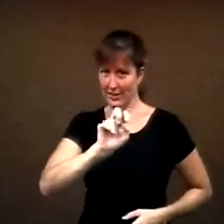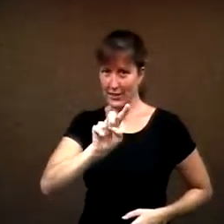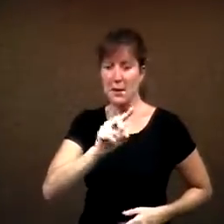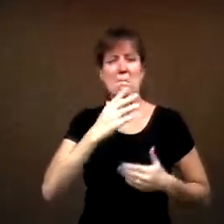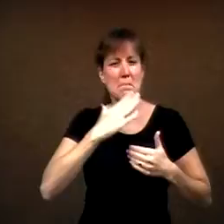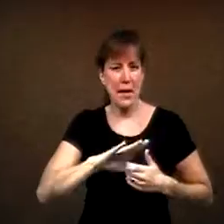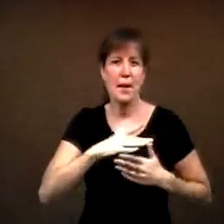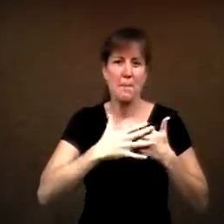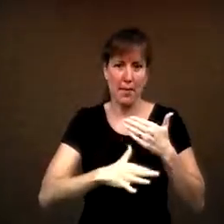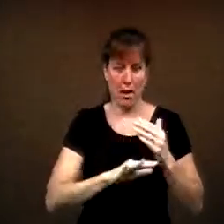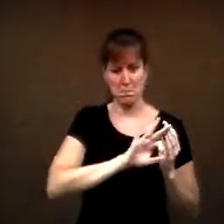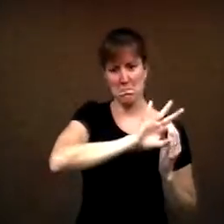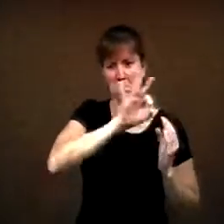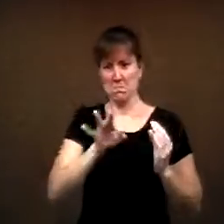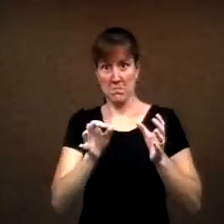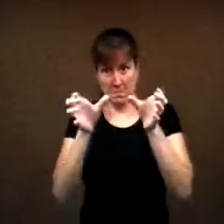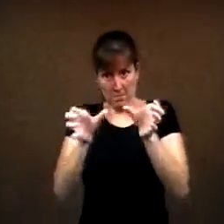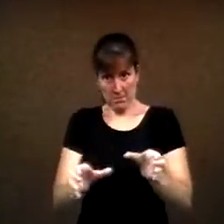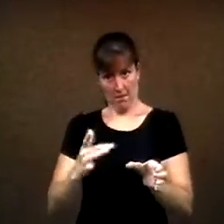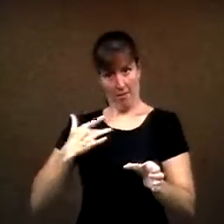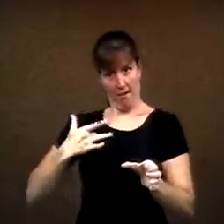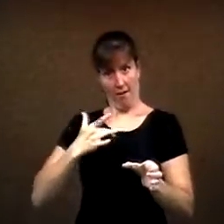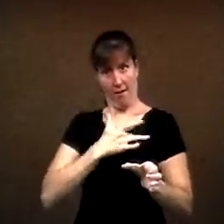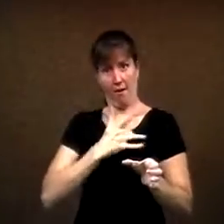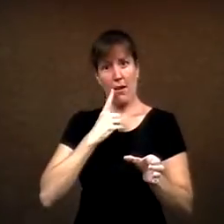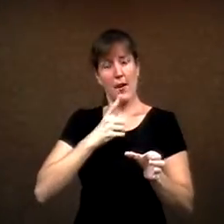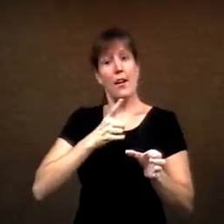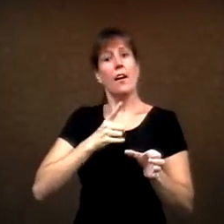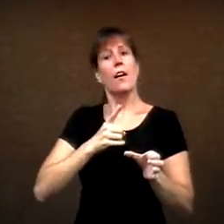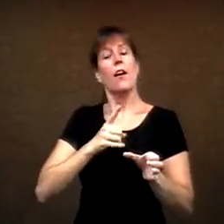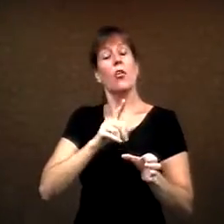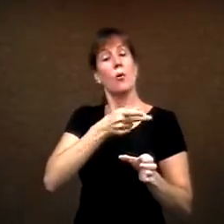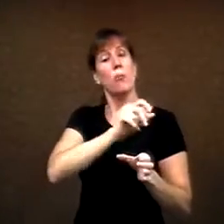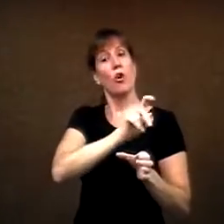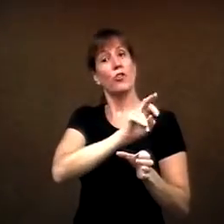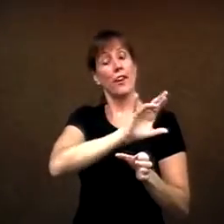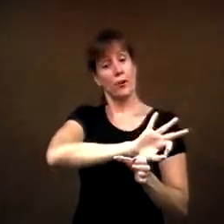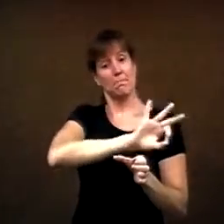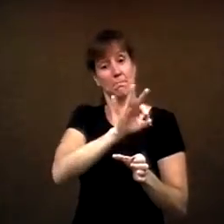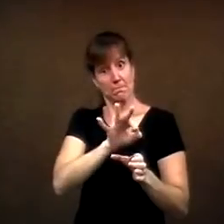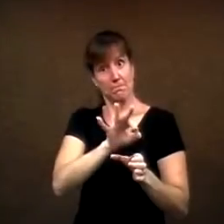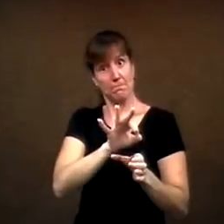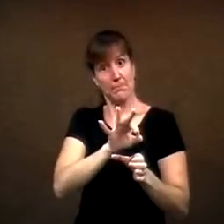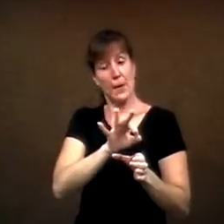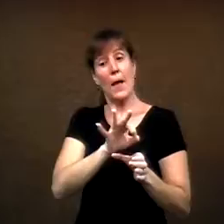The pulmonary...artery, arterie...excuse me, the pulmonary arteries will carry blood up to the lungs